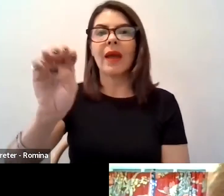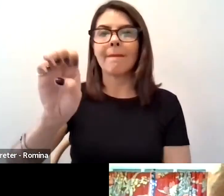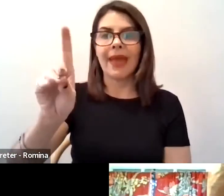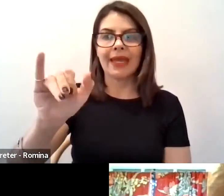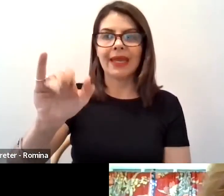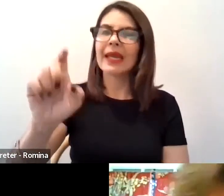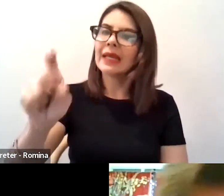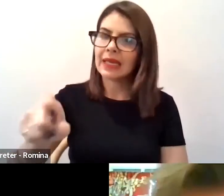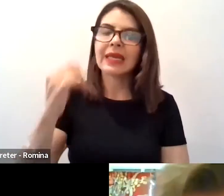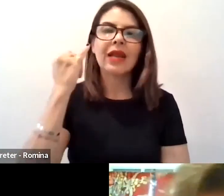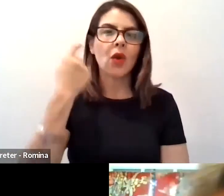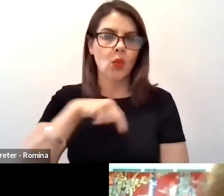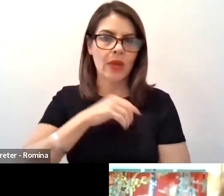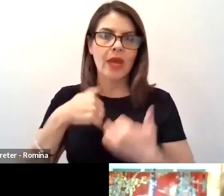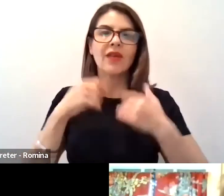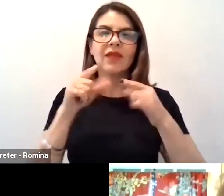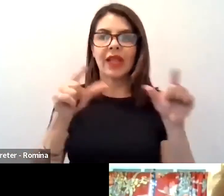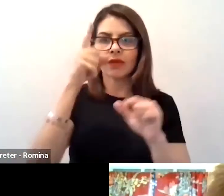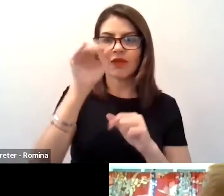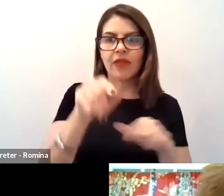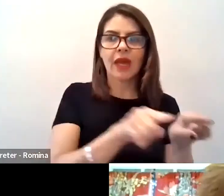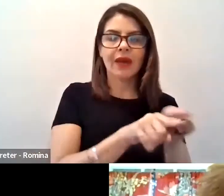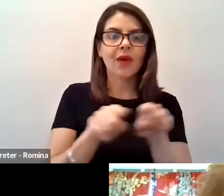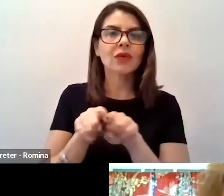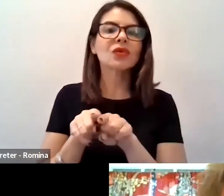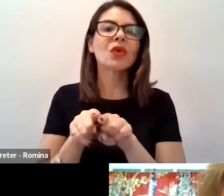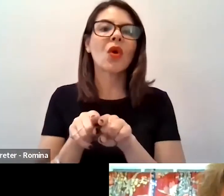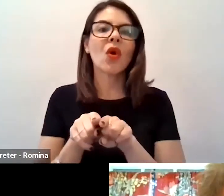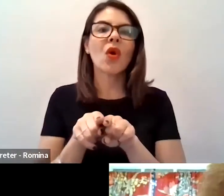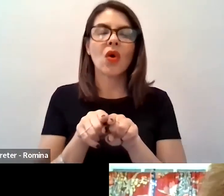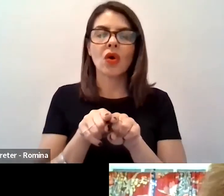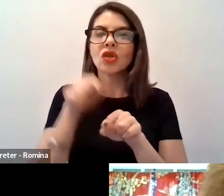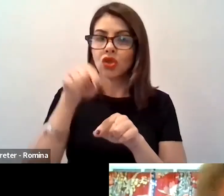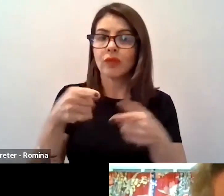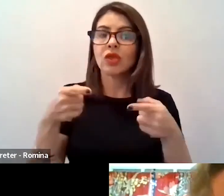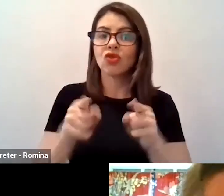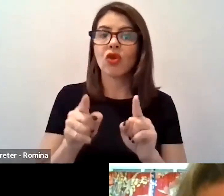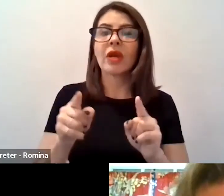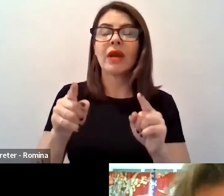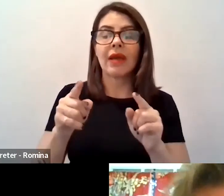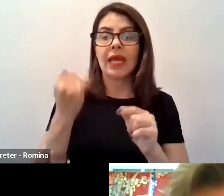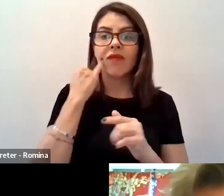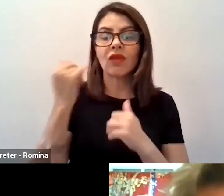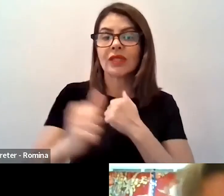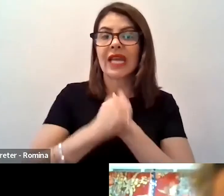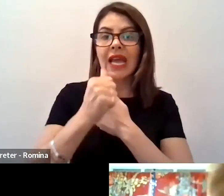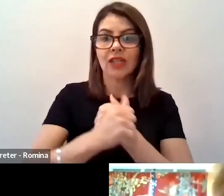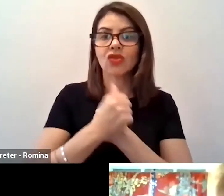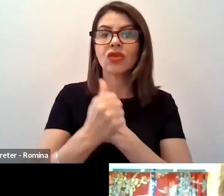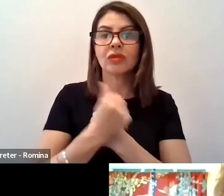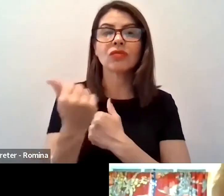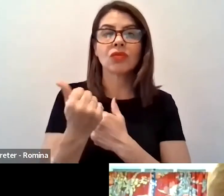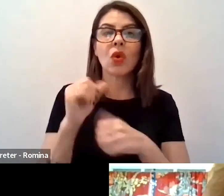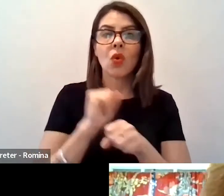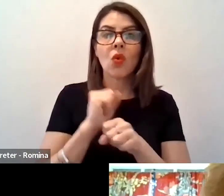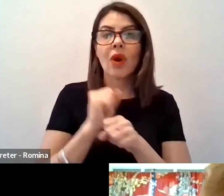We have language for that shall be present during a performance of hazardous work as planned and ambulance as necessary.